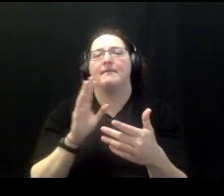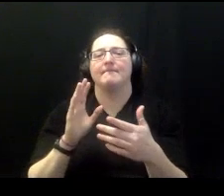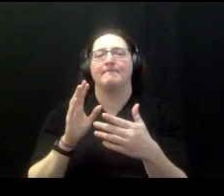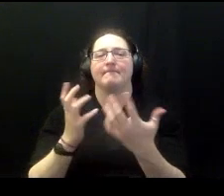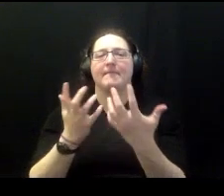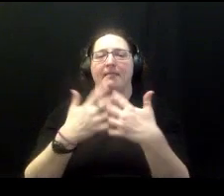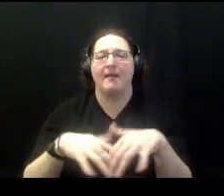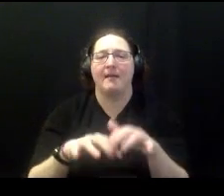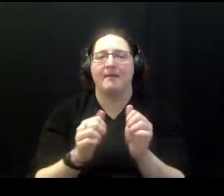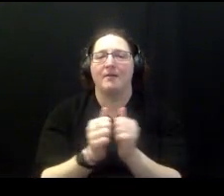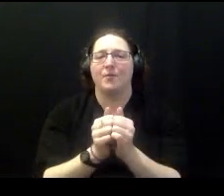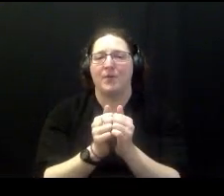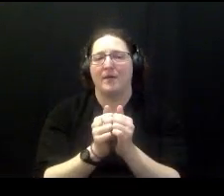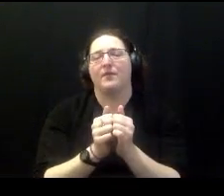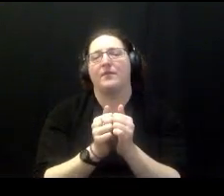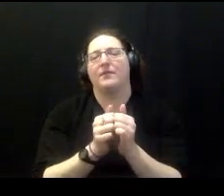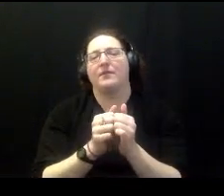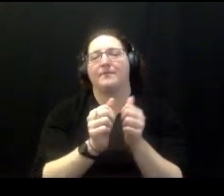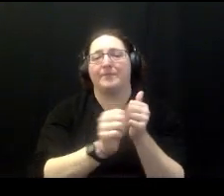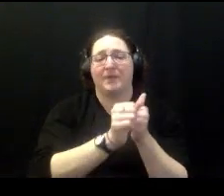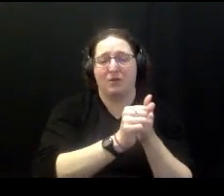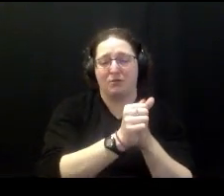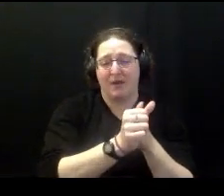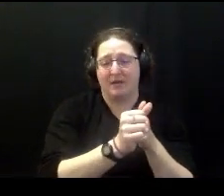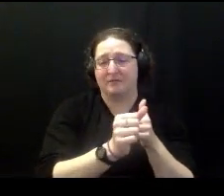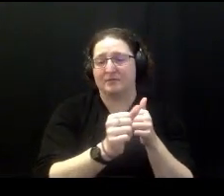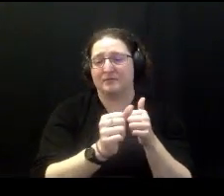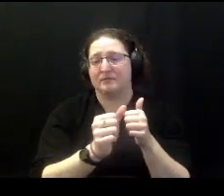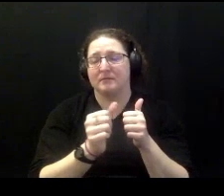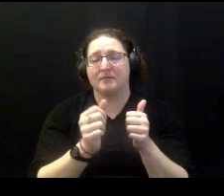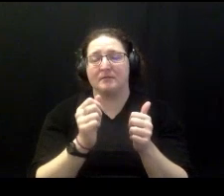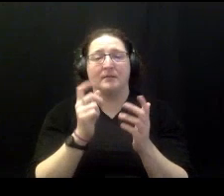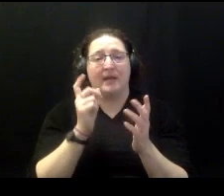activities with the threats and hazards that are identified through this process working